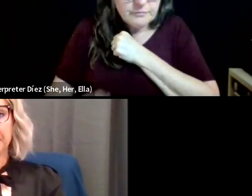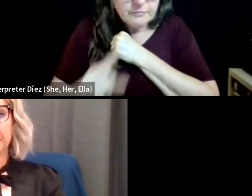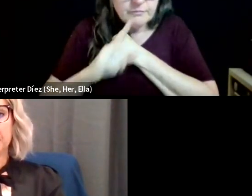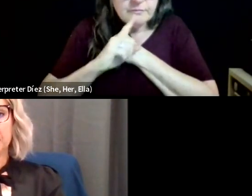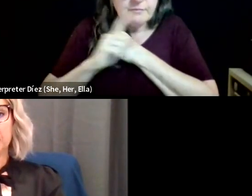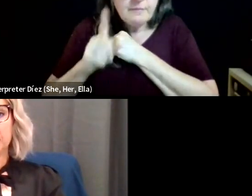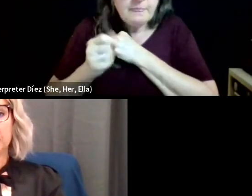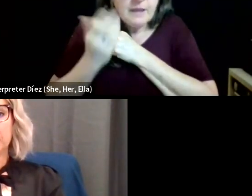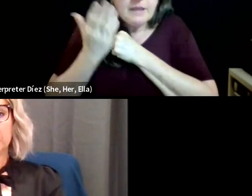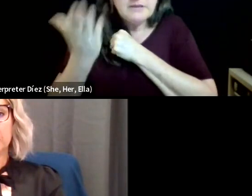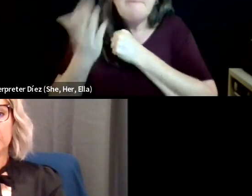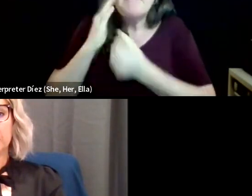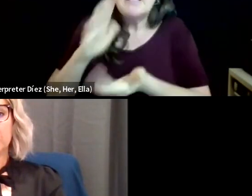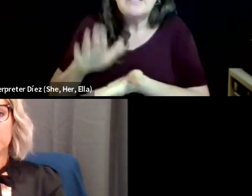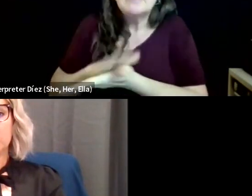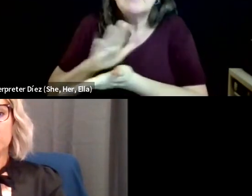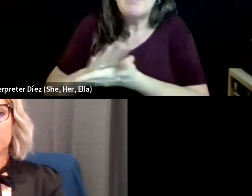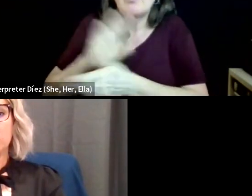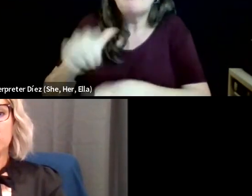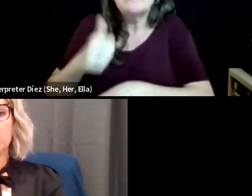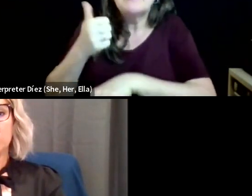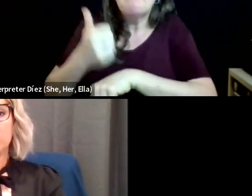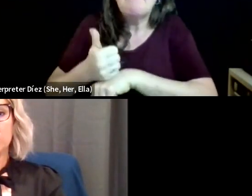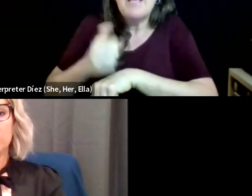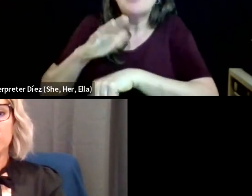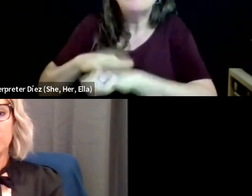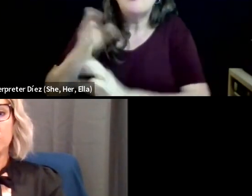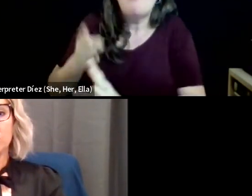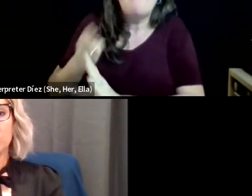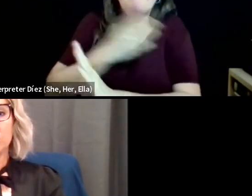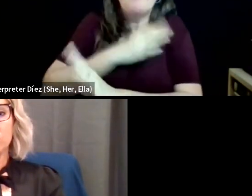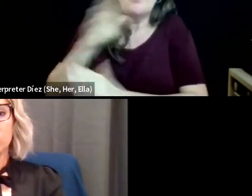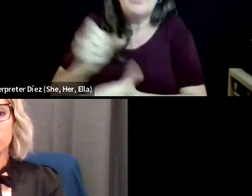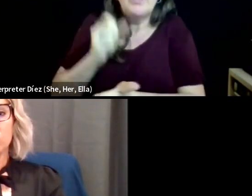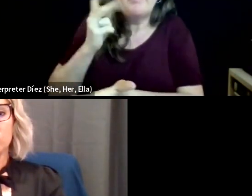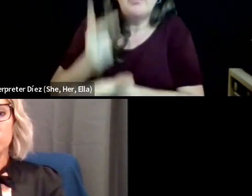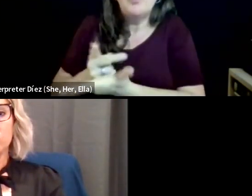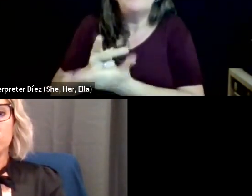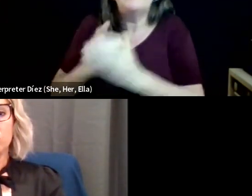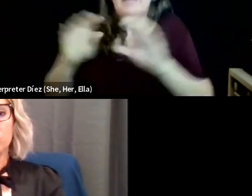documents based on pre-approved actions by the Board.